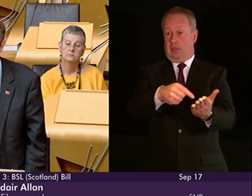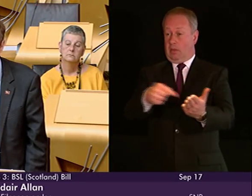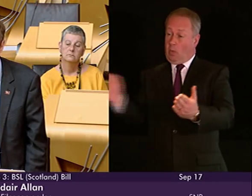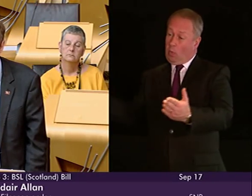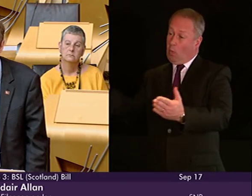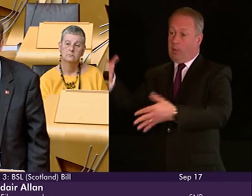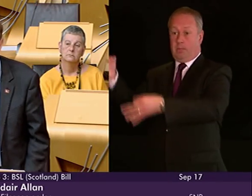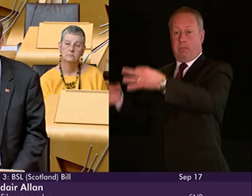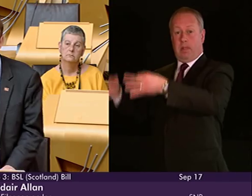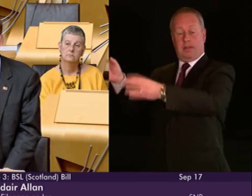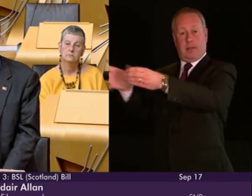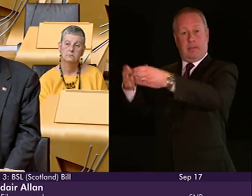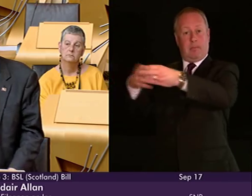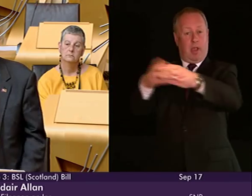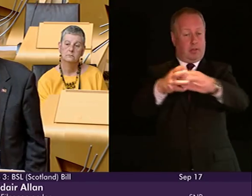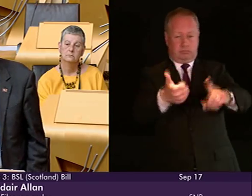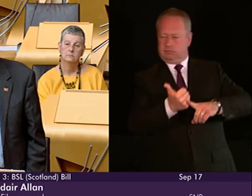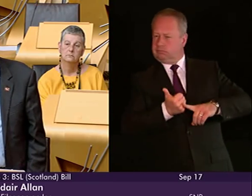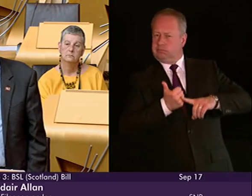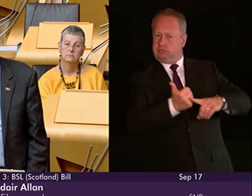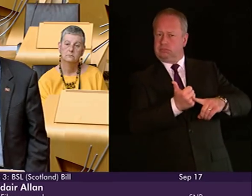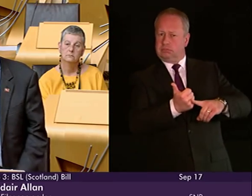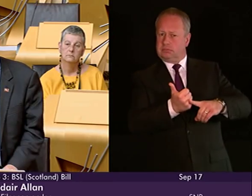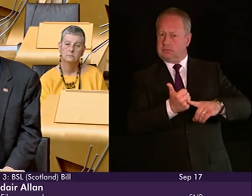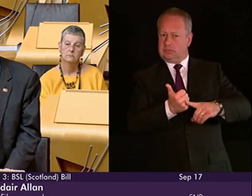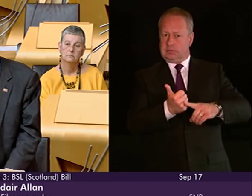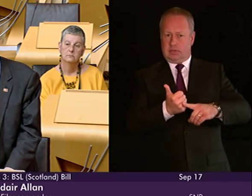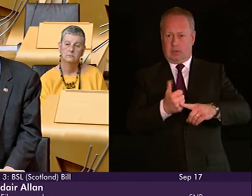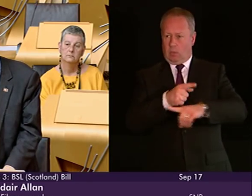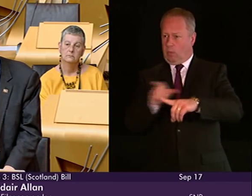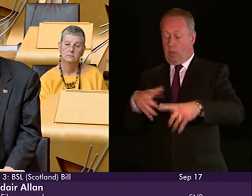start. It is clear that there is a great deal of interest from across the chamber in British Sign